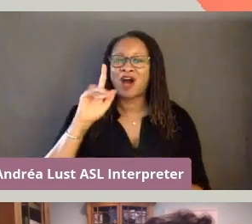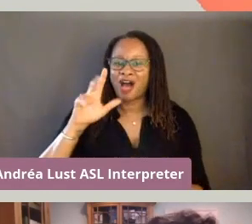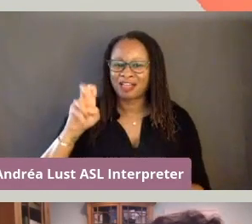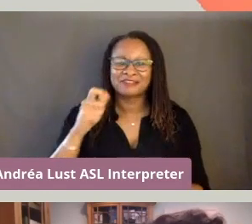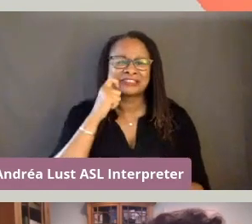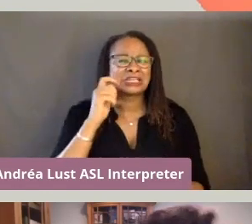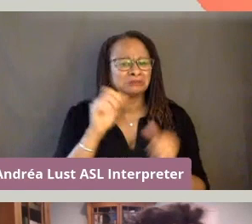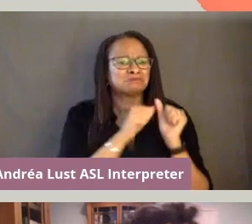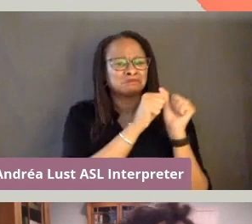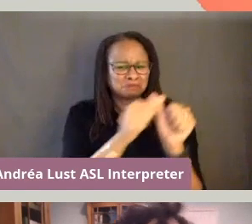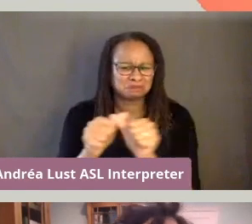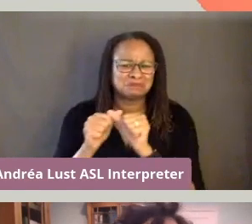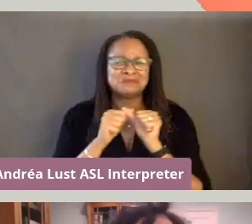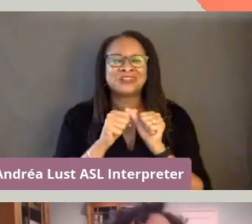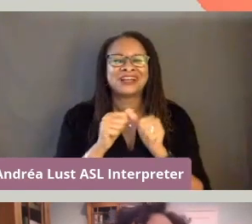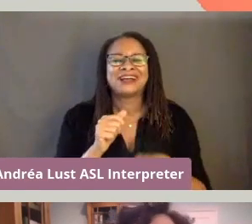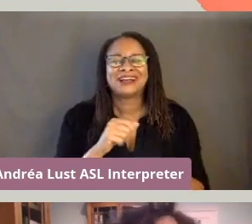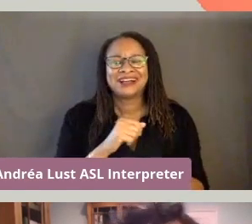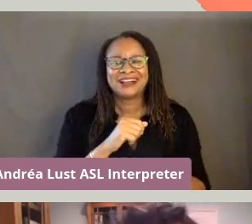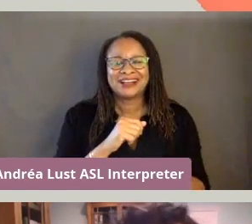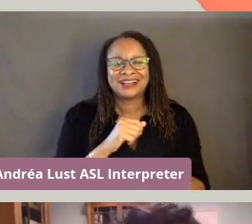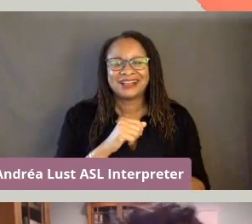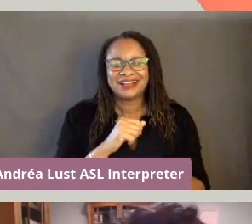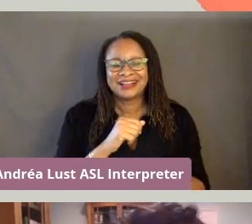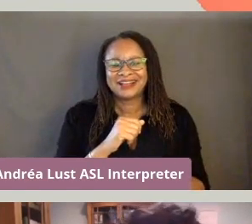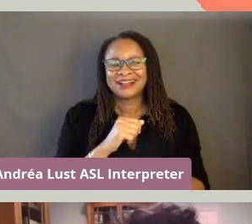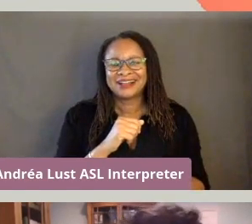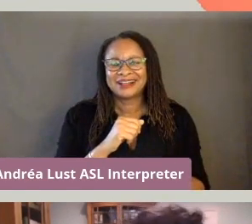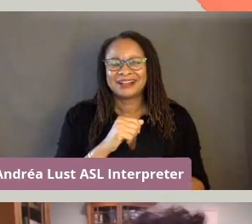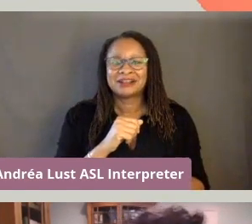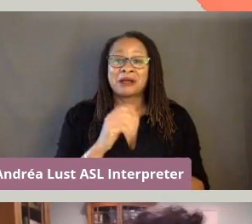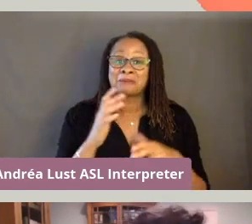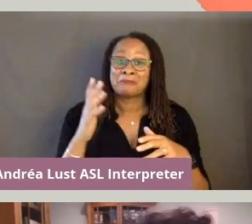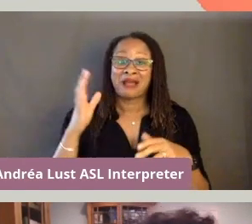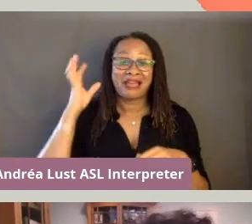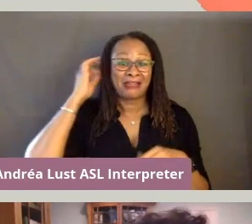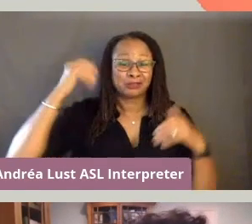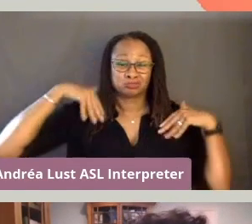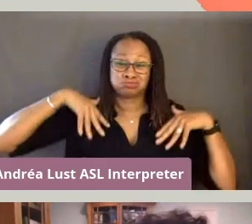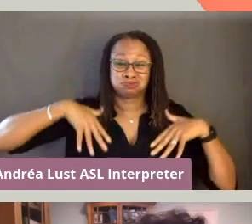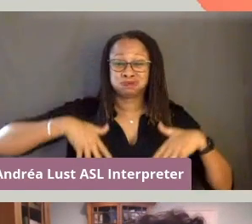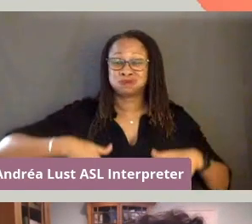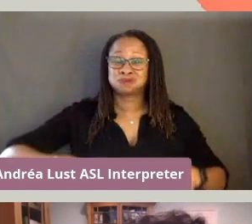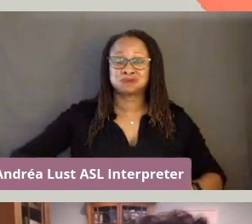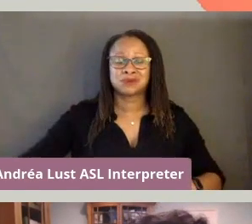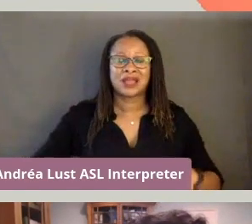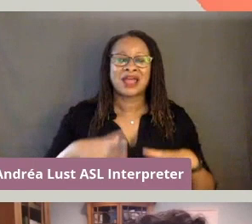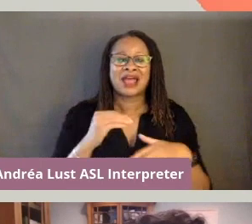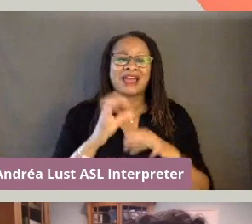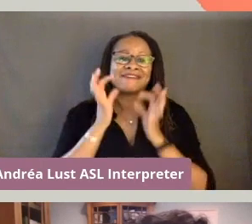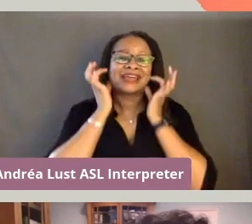And I have longer than shoulder length hair, and I'm wearing earrings that are chain-link,